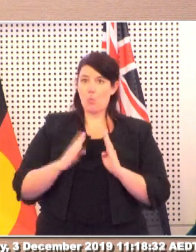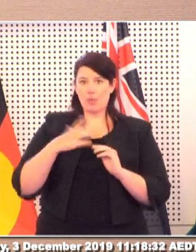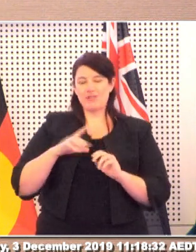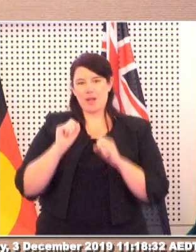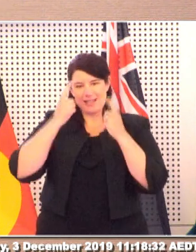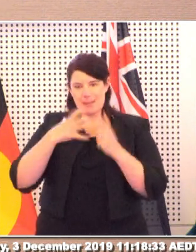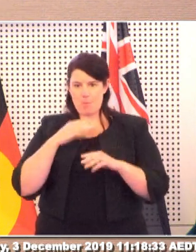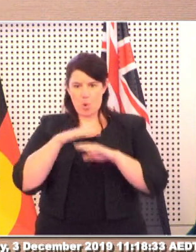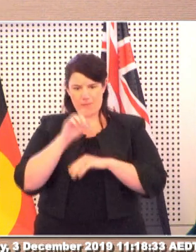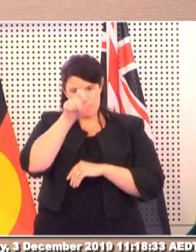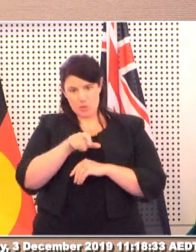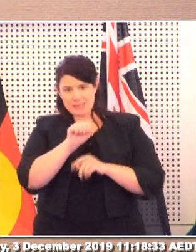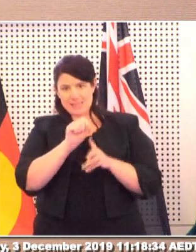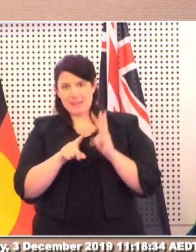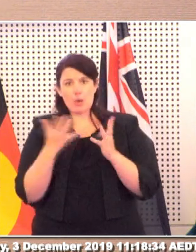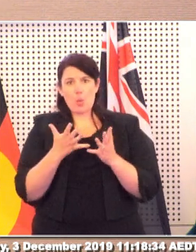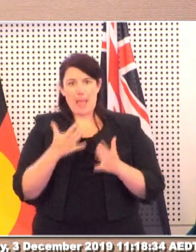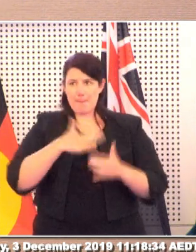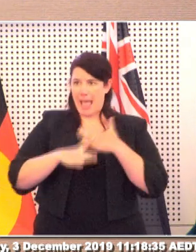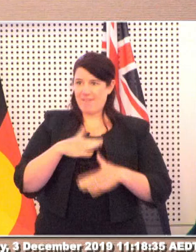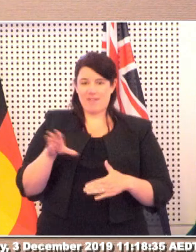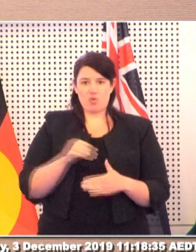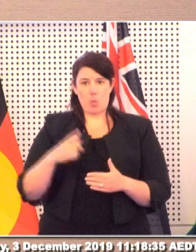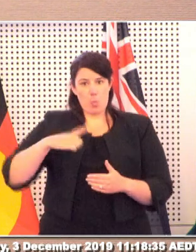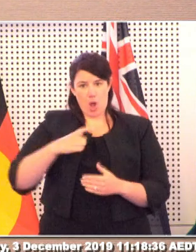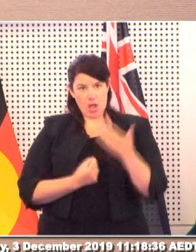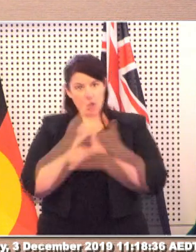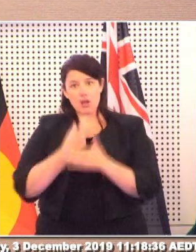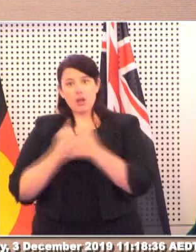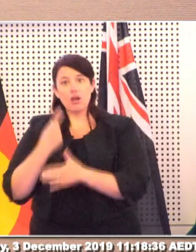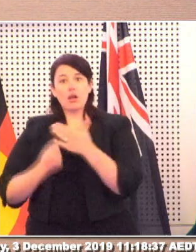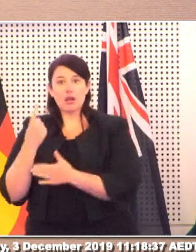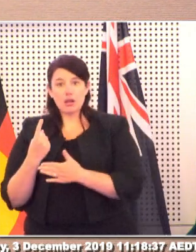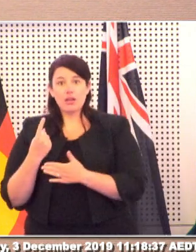and if they are about quite understandable frustration with